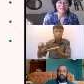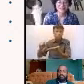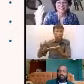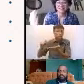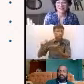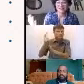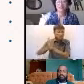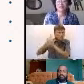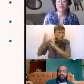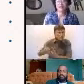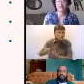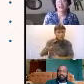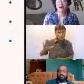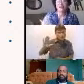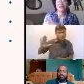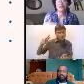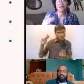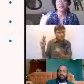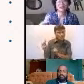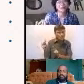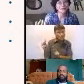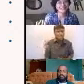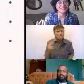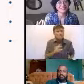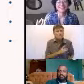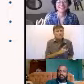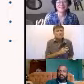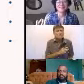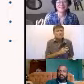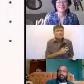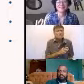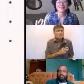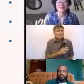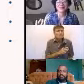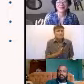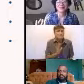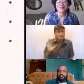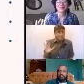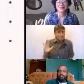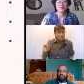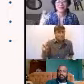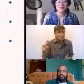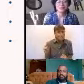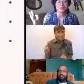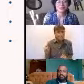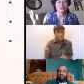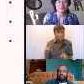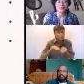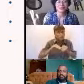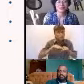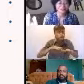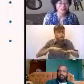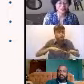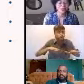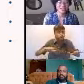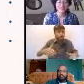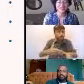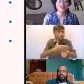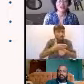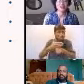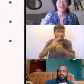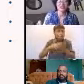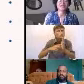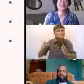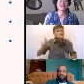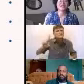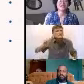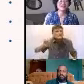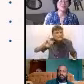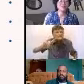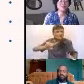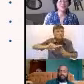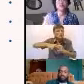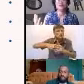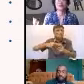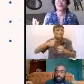to speak to how much we need to learn about what she created. It's not just a term to